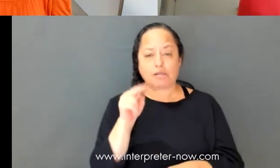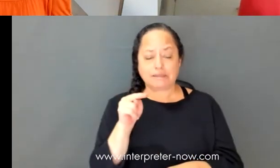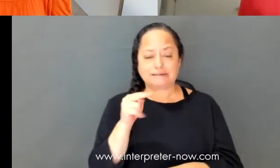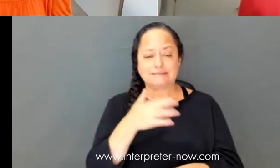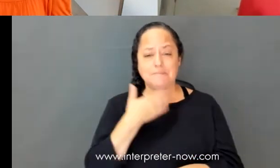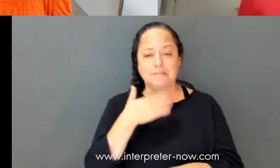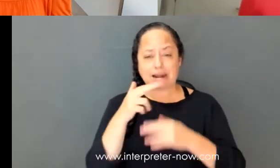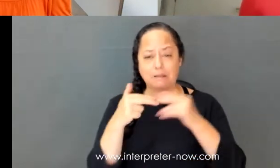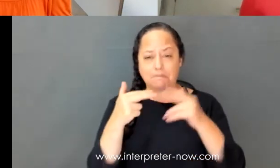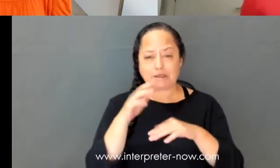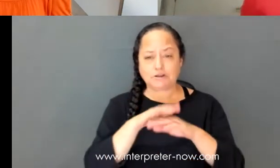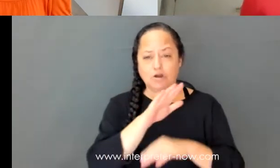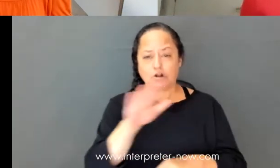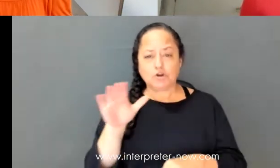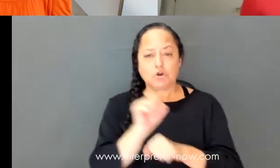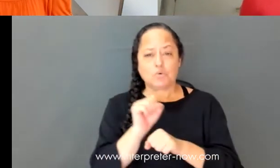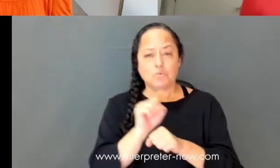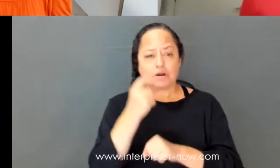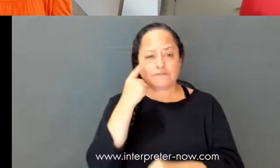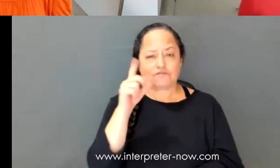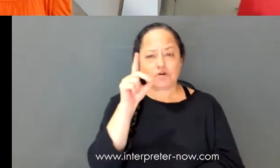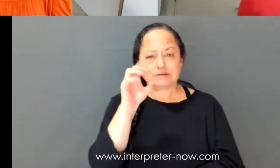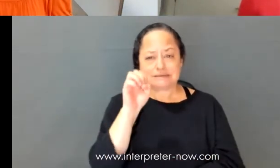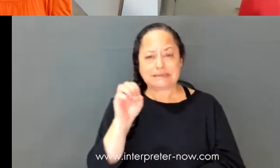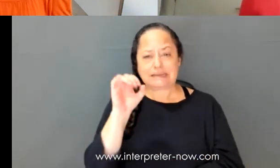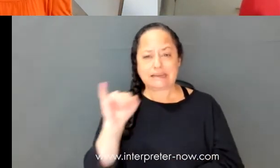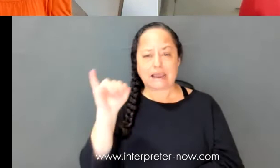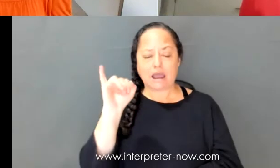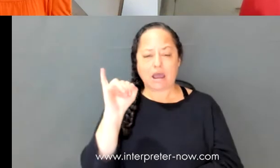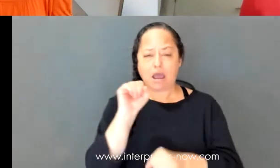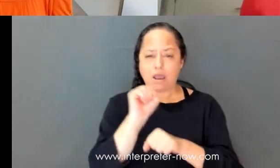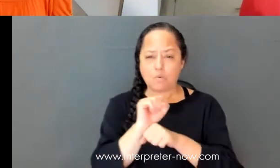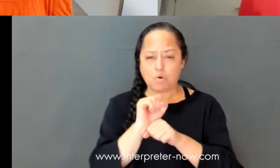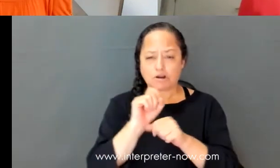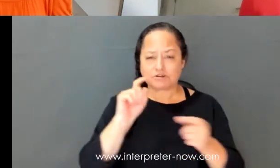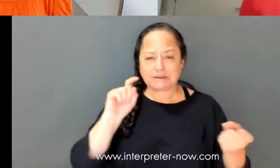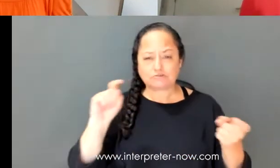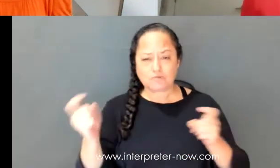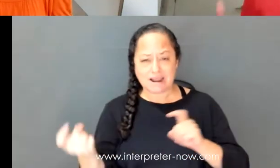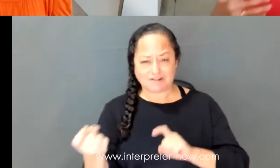But I think for diversity, equity, and inclusion work to be transformational, we do have to do that.